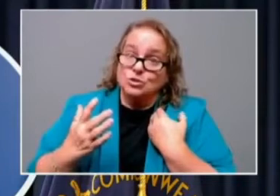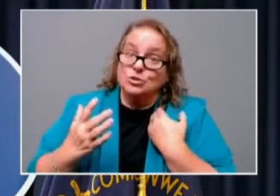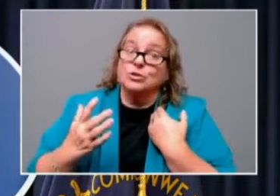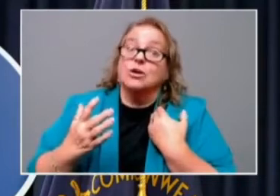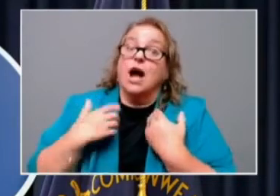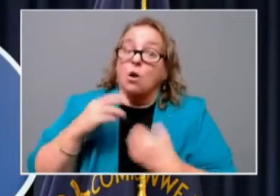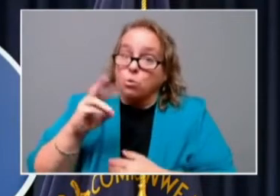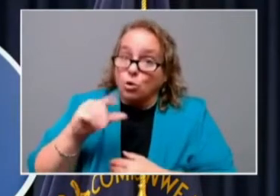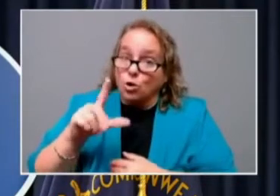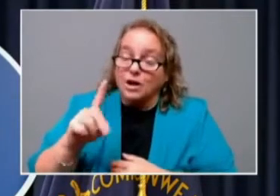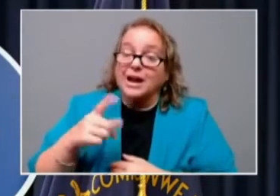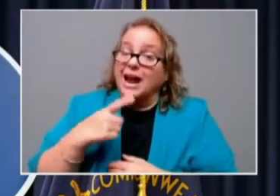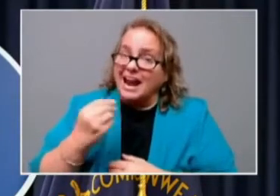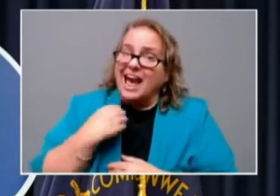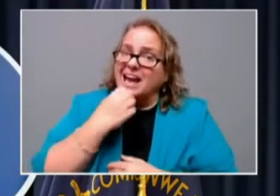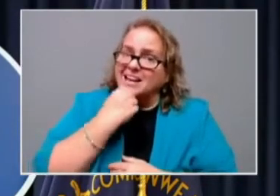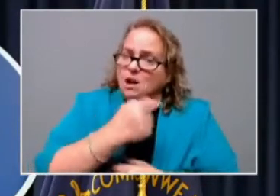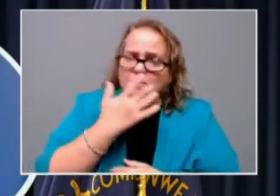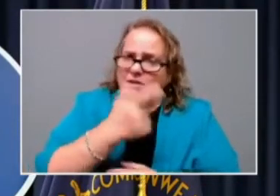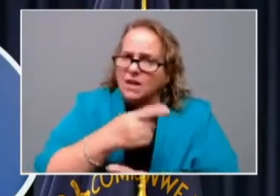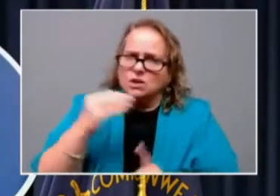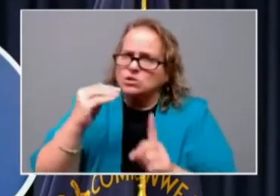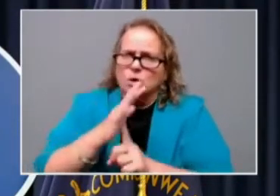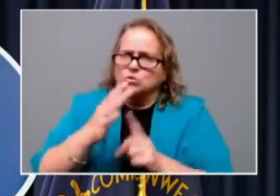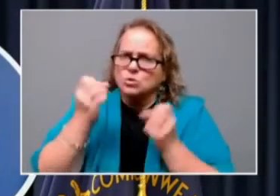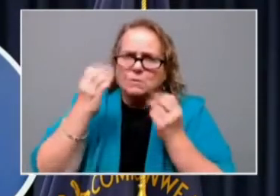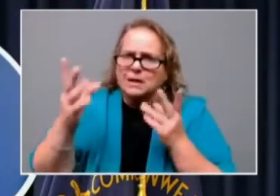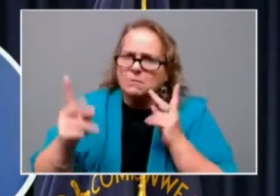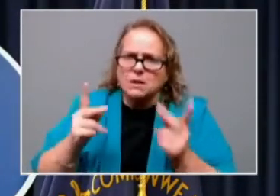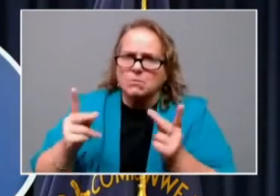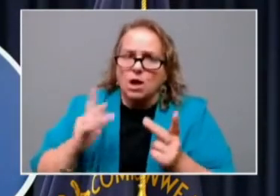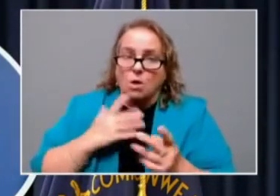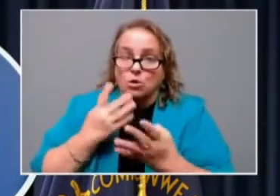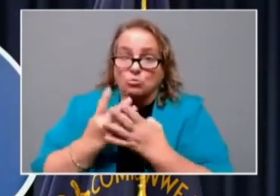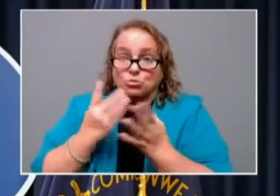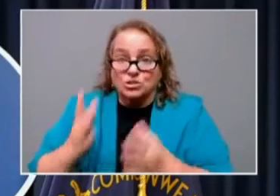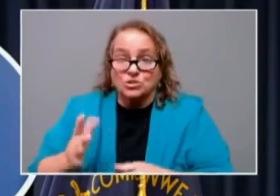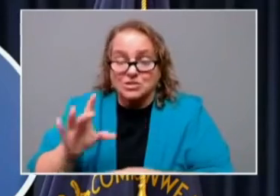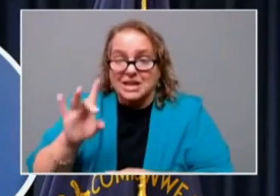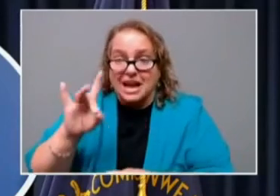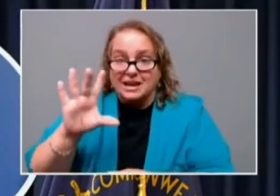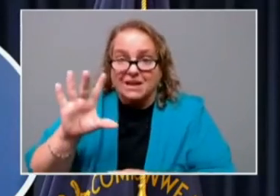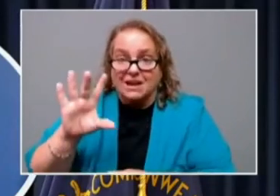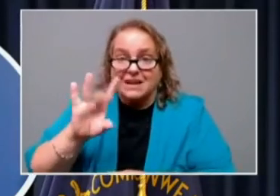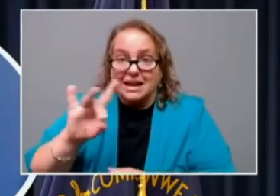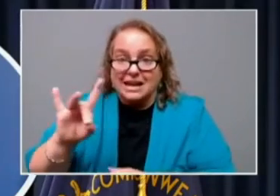many people. You look at our prisoners were 85, 88, 90 vaccinated there. But